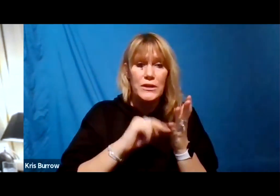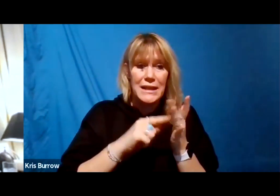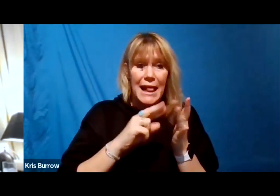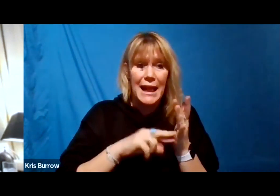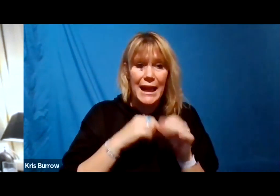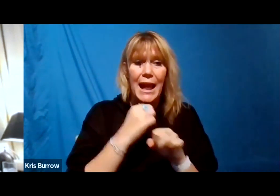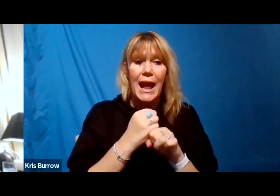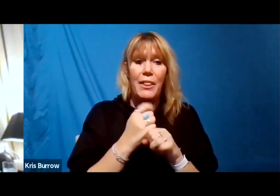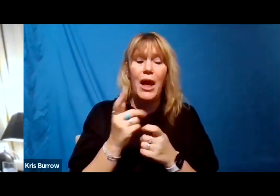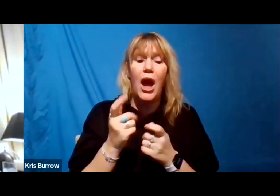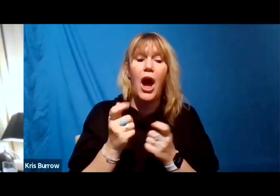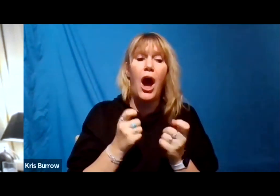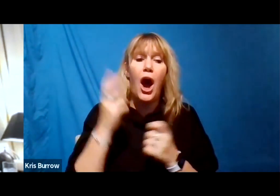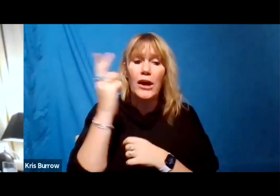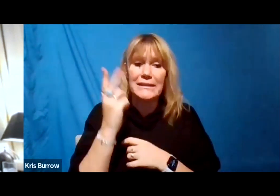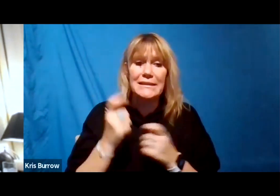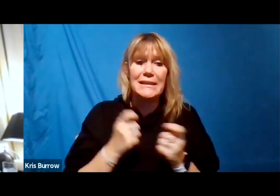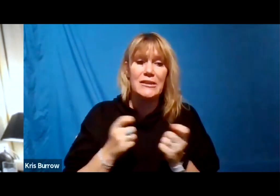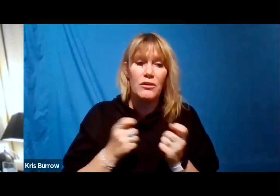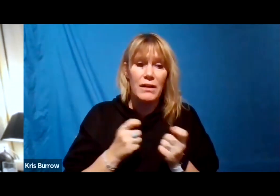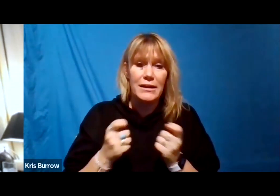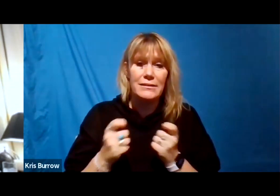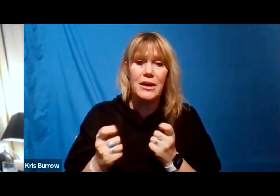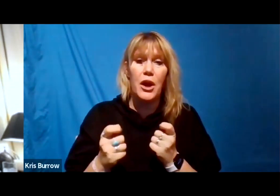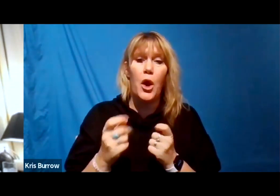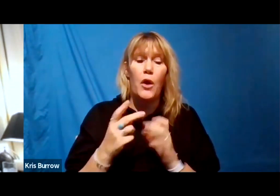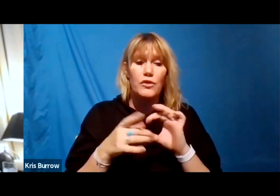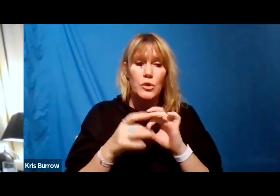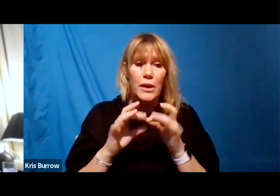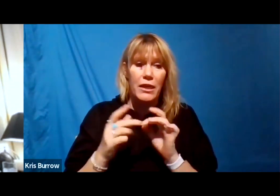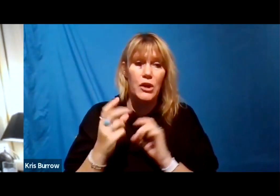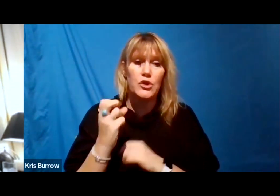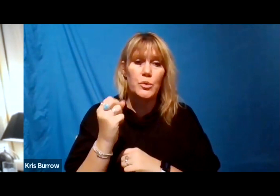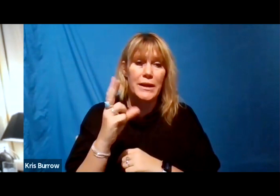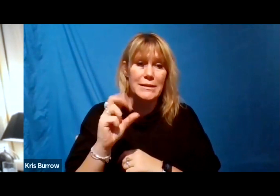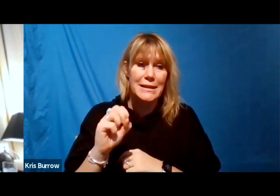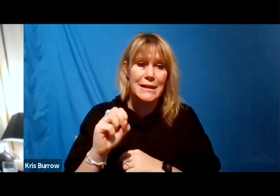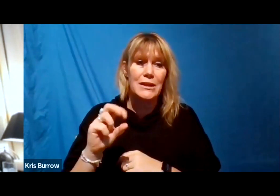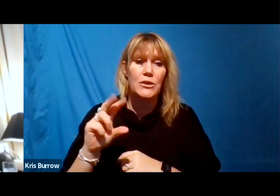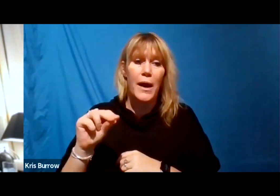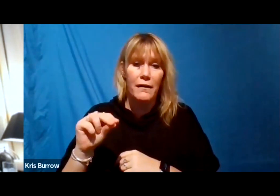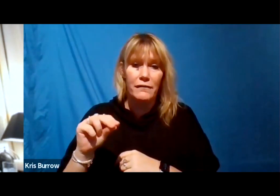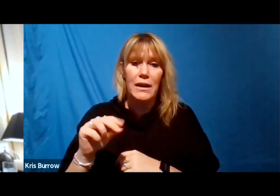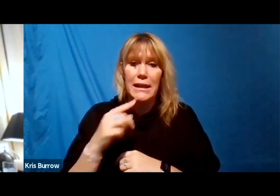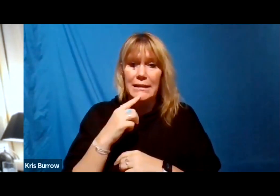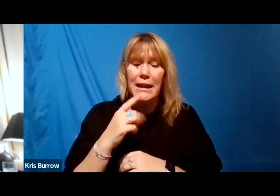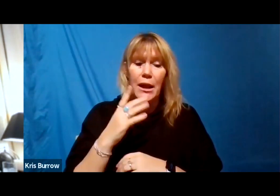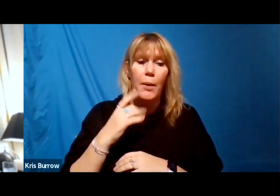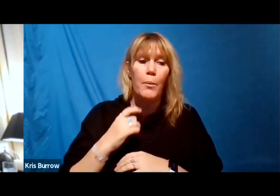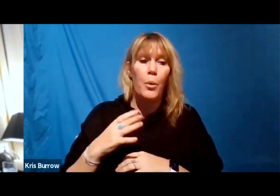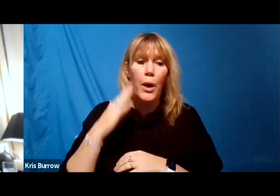2012 CIC. I'm a white woman with pale olive skin and green eyes behind black plastic